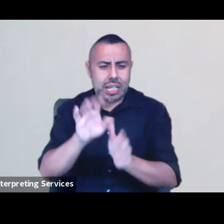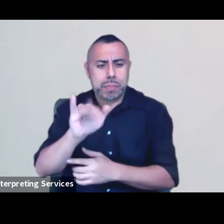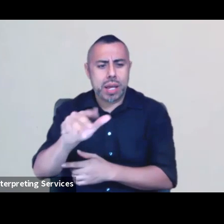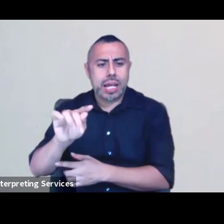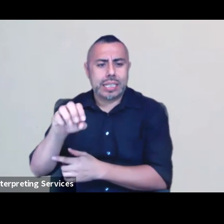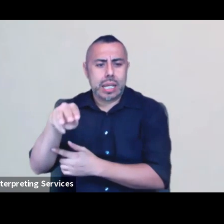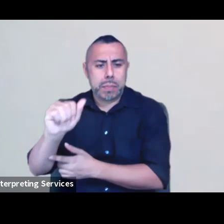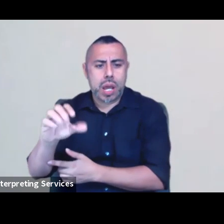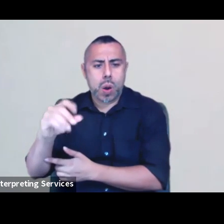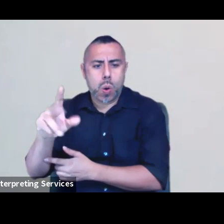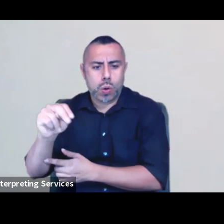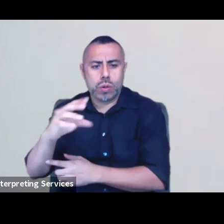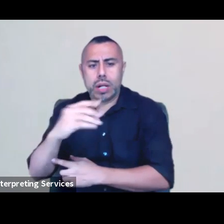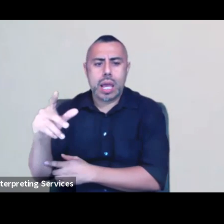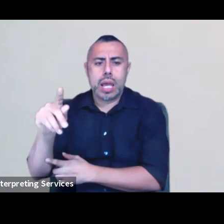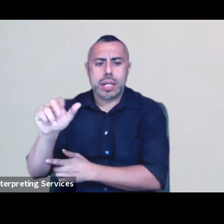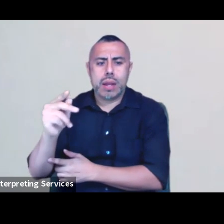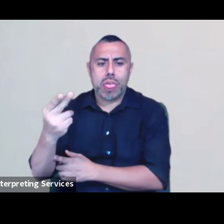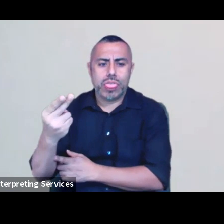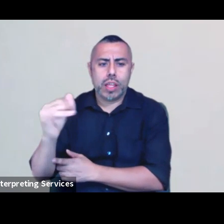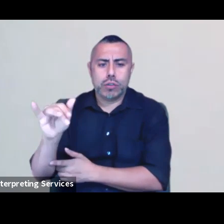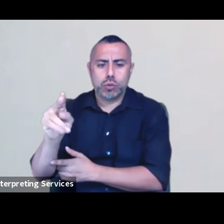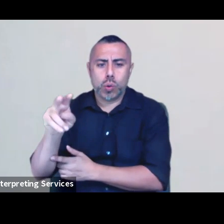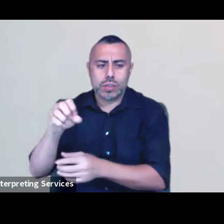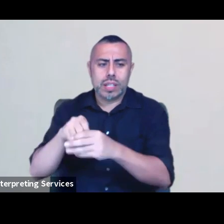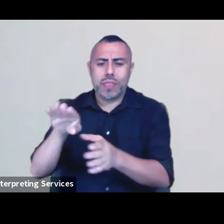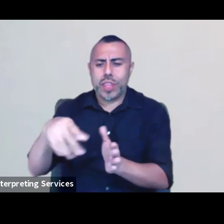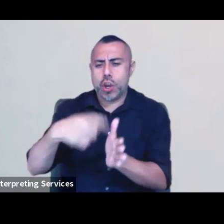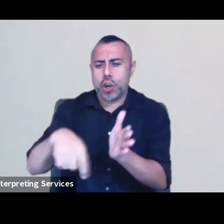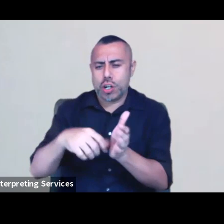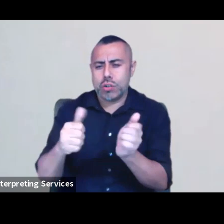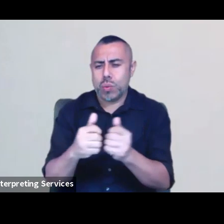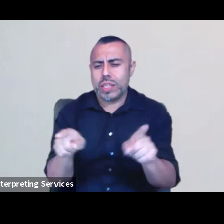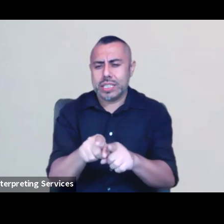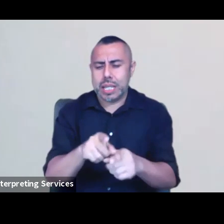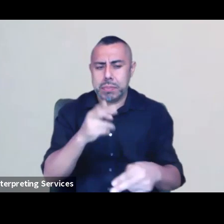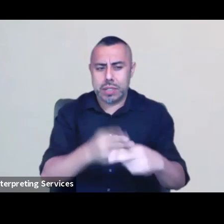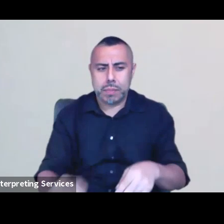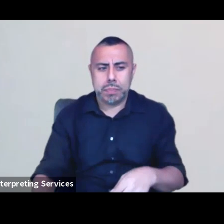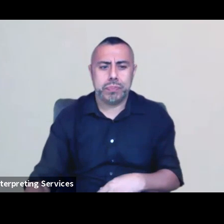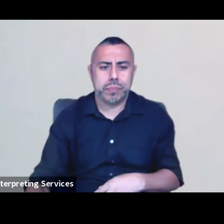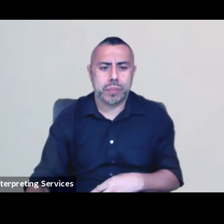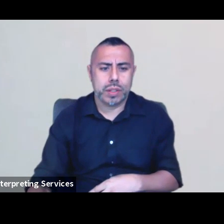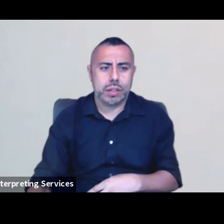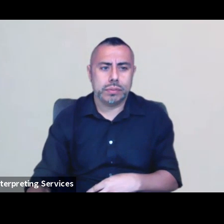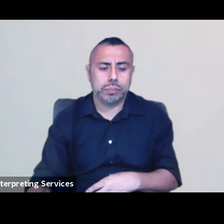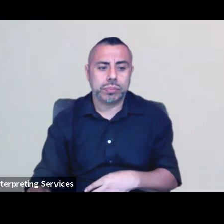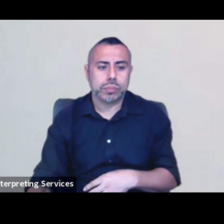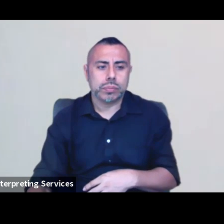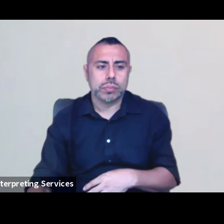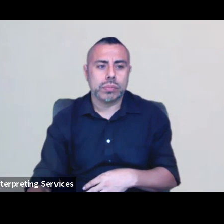"Power hoarding is seeing little value around sharing power. "Power is seen as limited with only so much to go around."